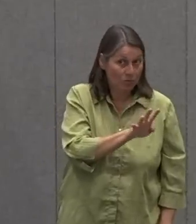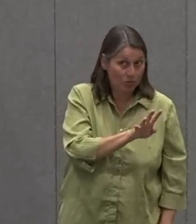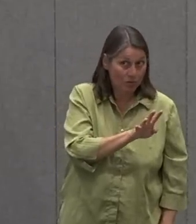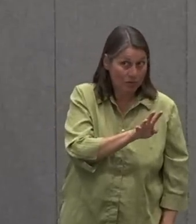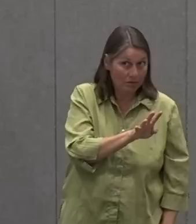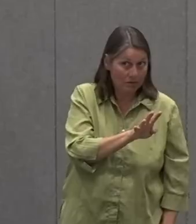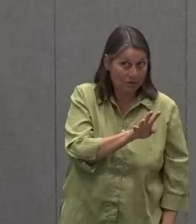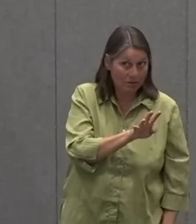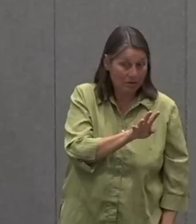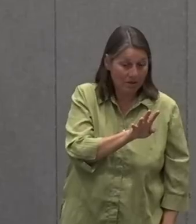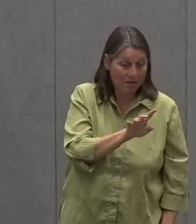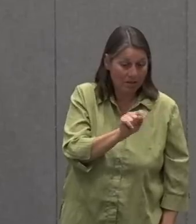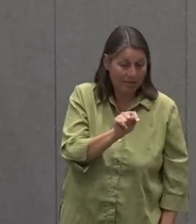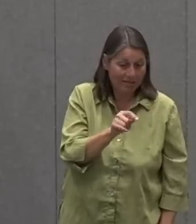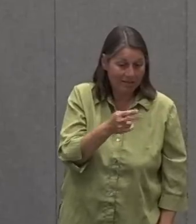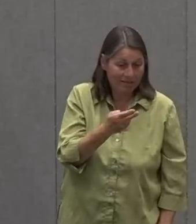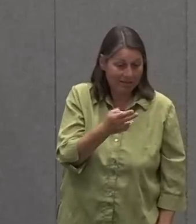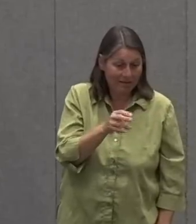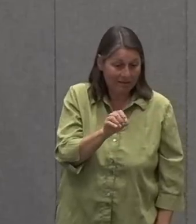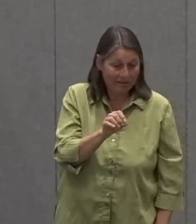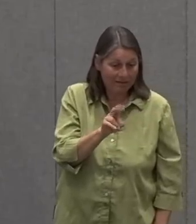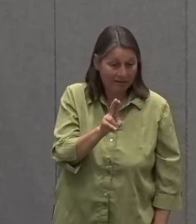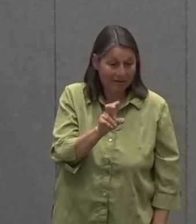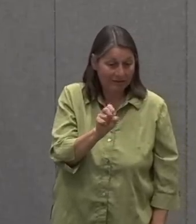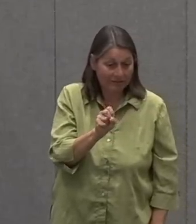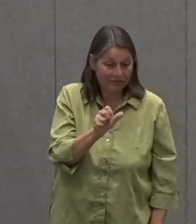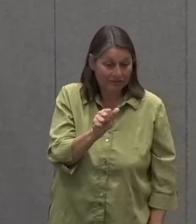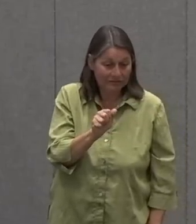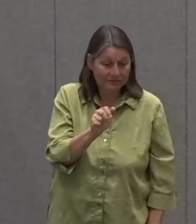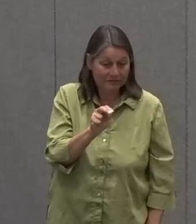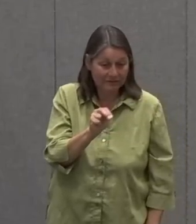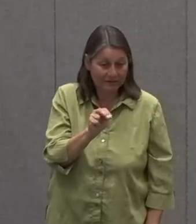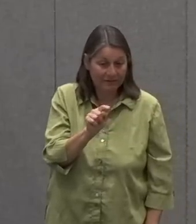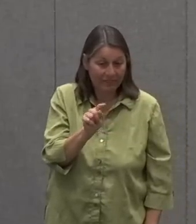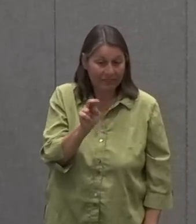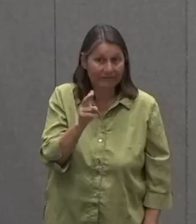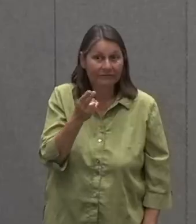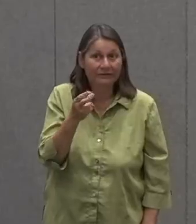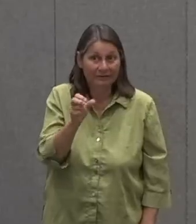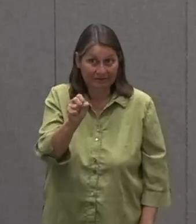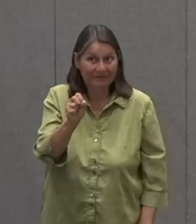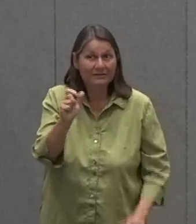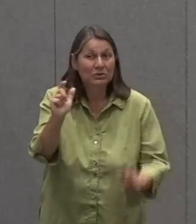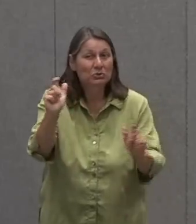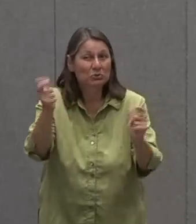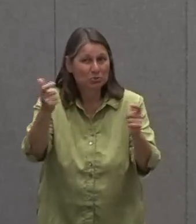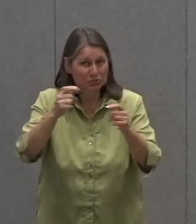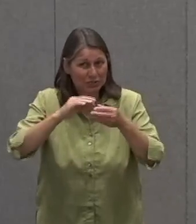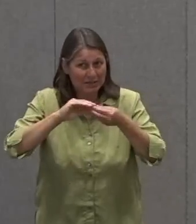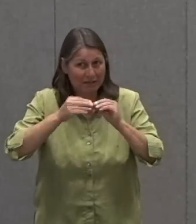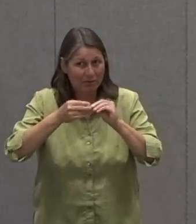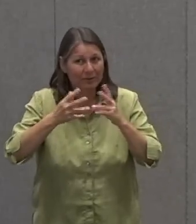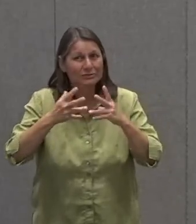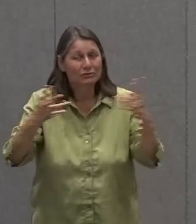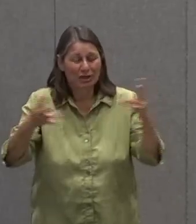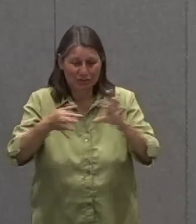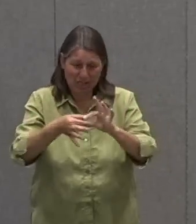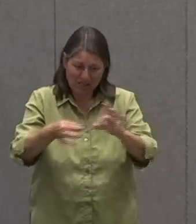thousandths. Wow. That's a huge number, and a lot to say in one section here.